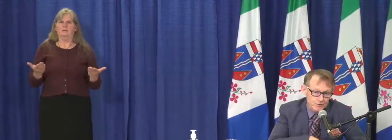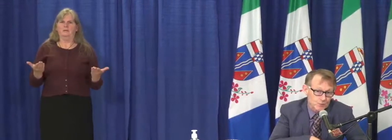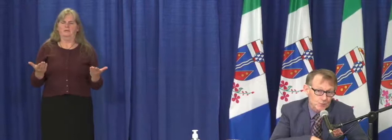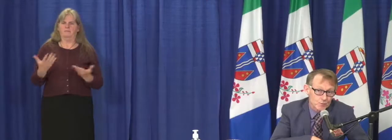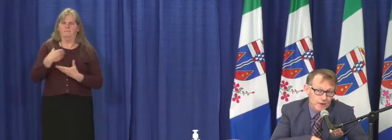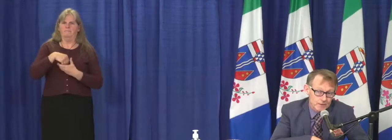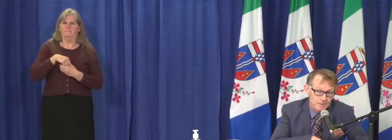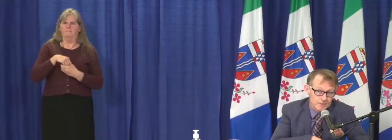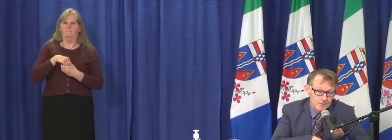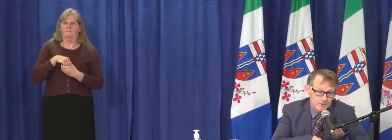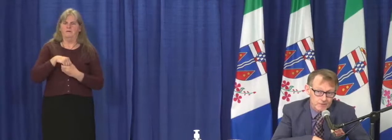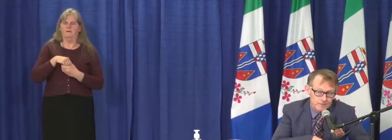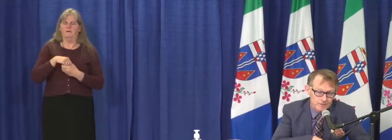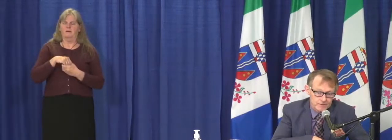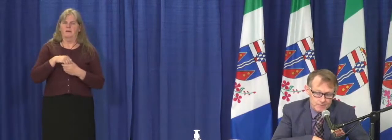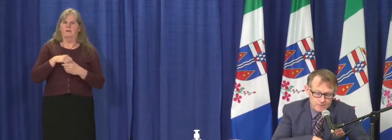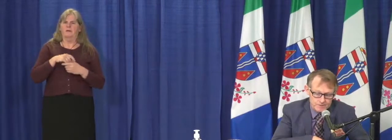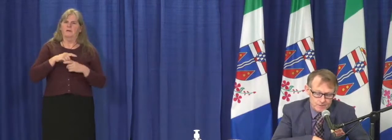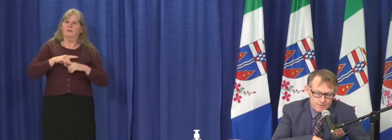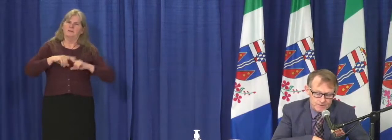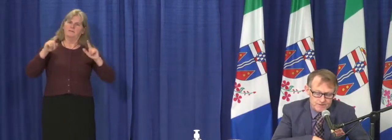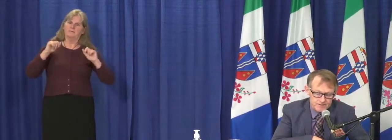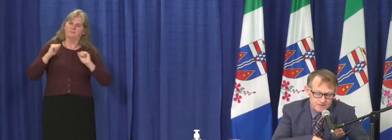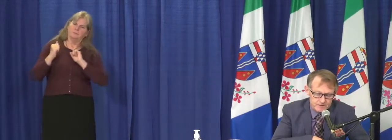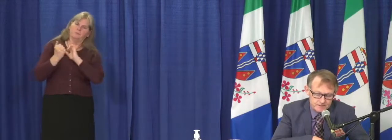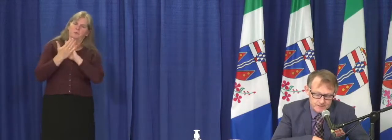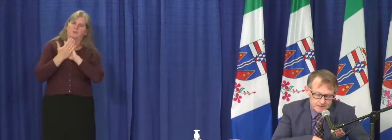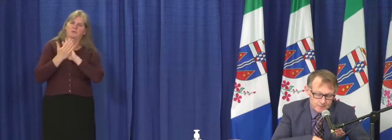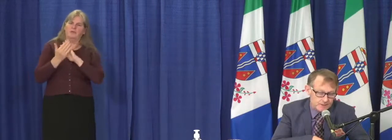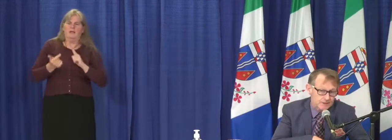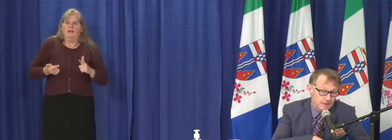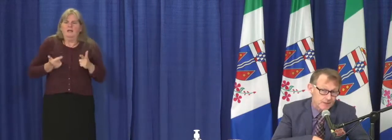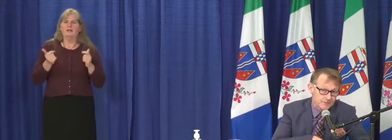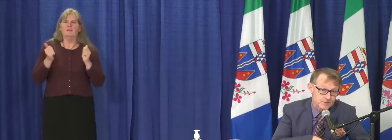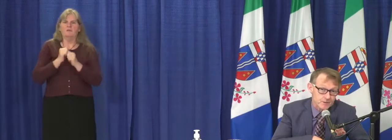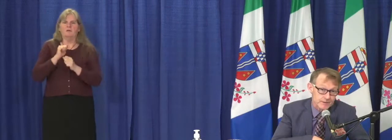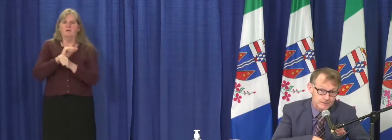new way of living with COVID so it doesn't mean we need to have